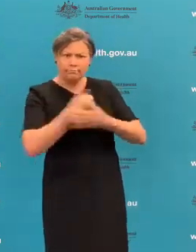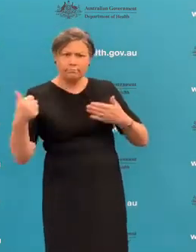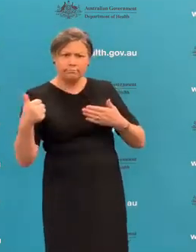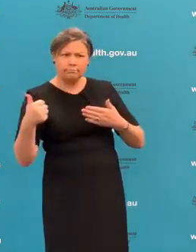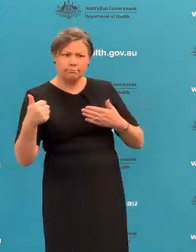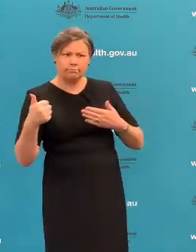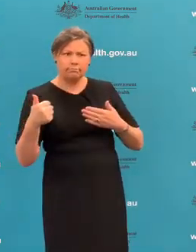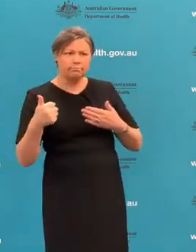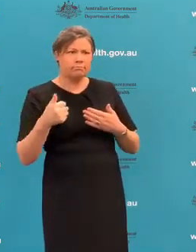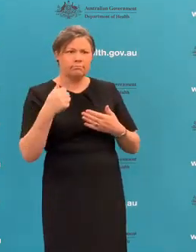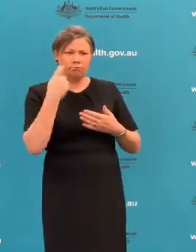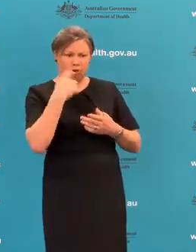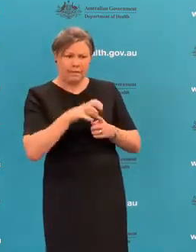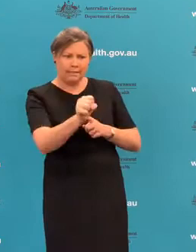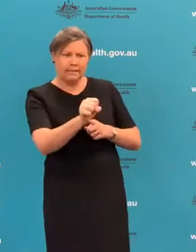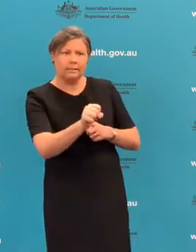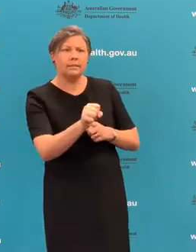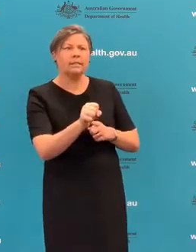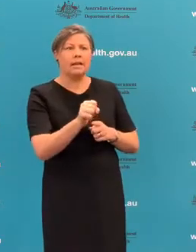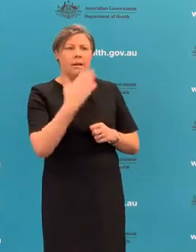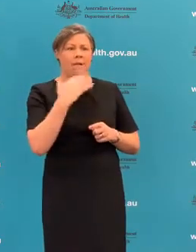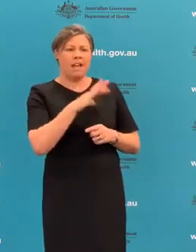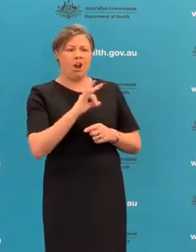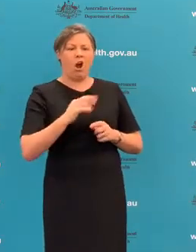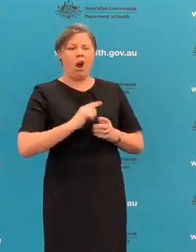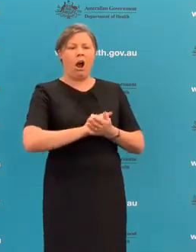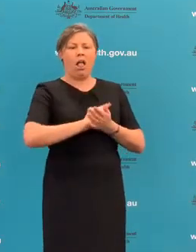than if you were waiting to see symptoms. Screening doesn't